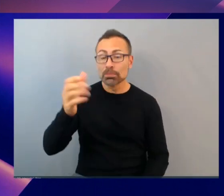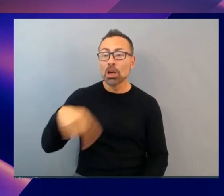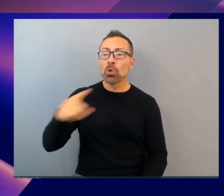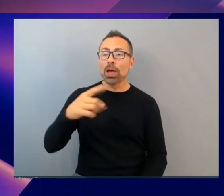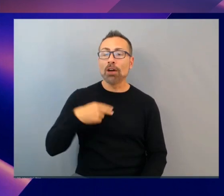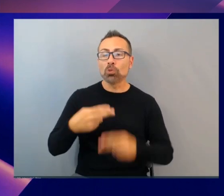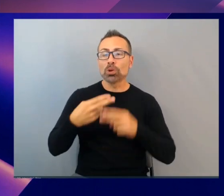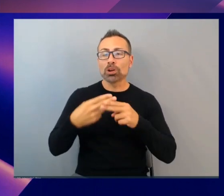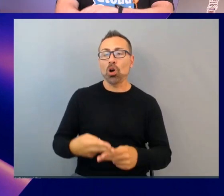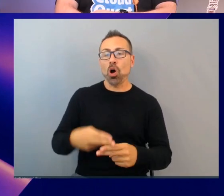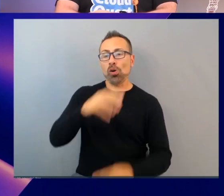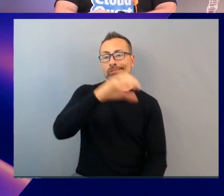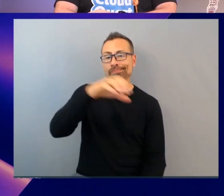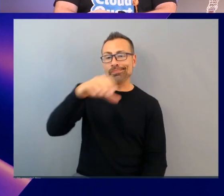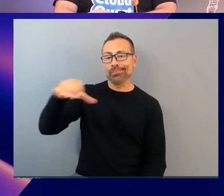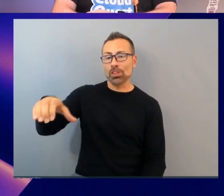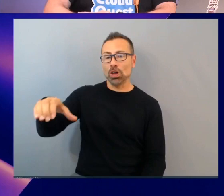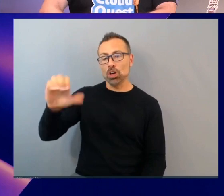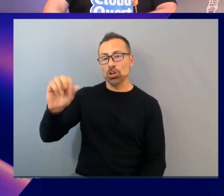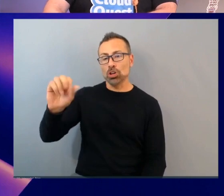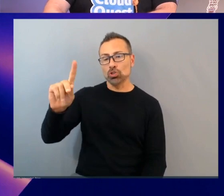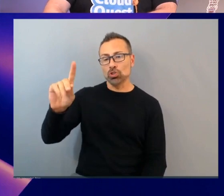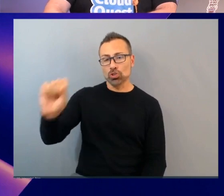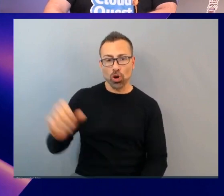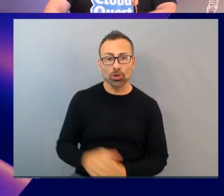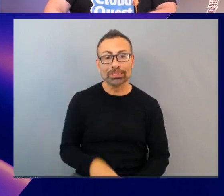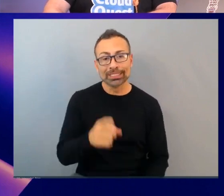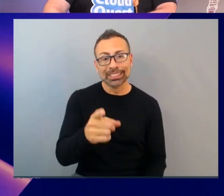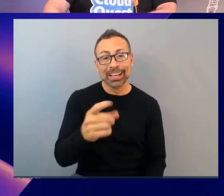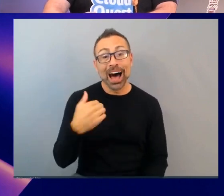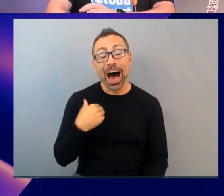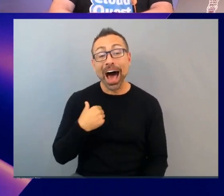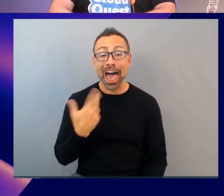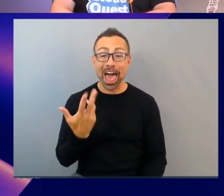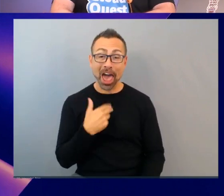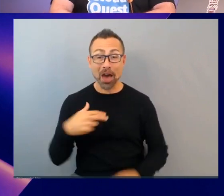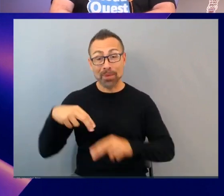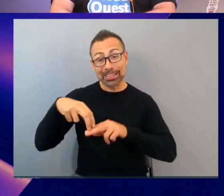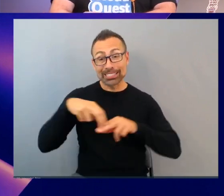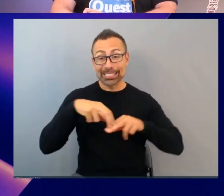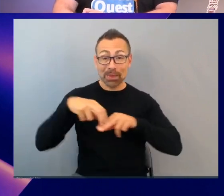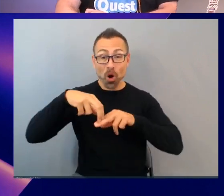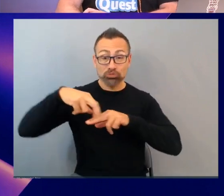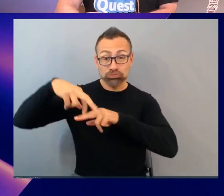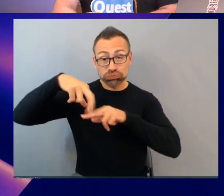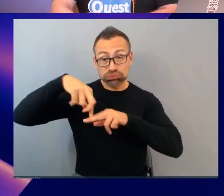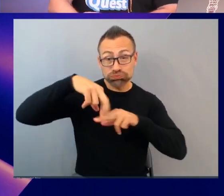another one called Cloud Economics. I get my super skateboard, look at that doctor. [Aaron] Is that a hoverboard? It is a hoverboard.